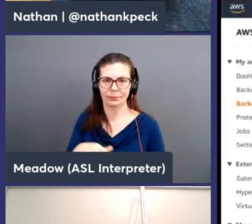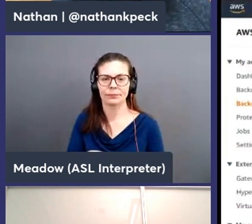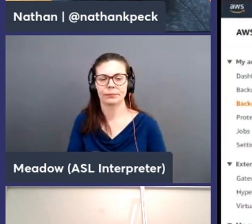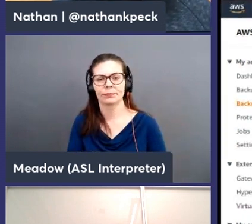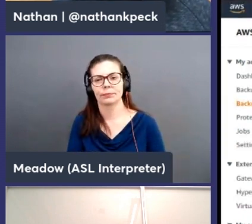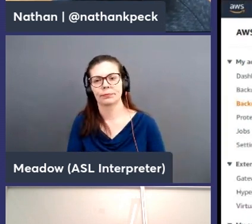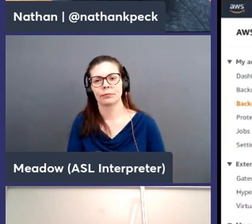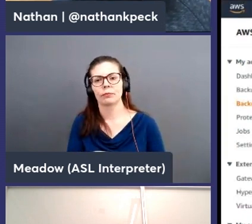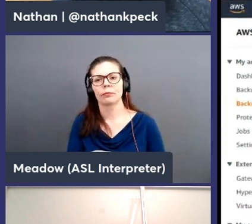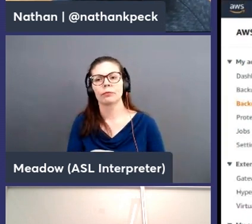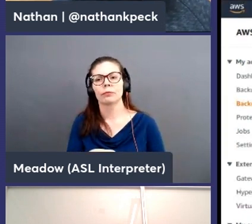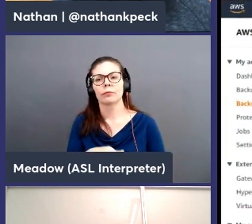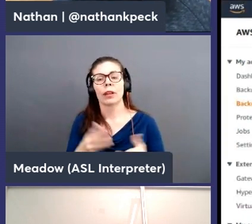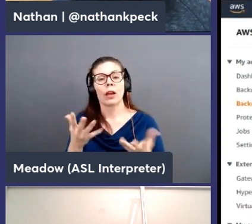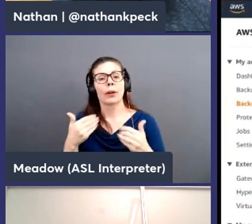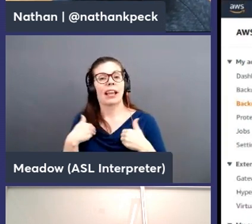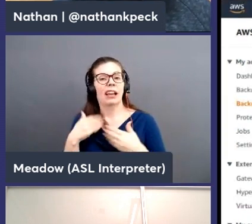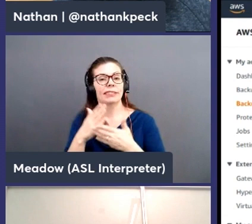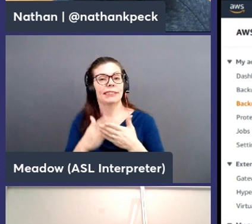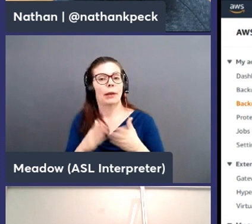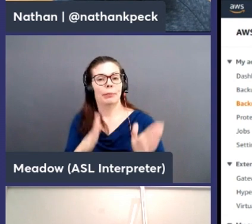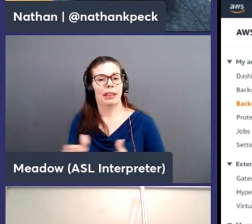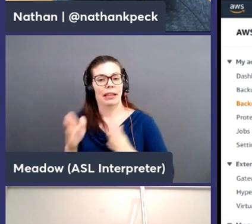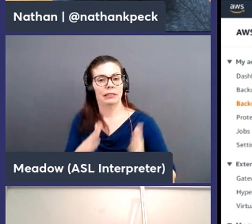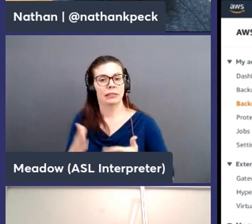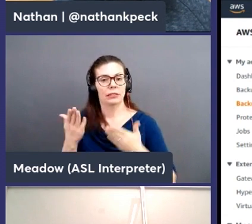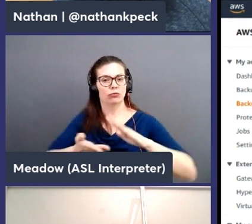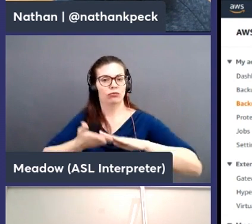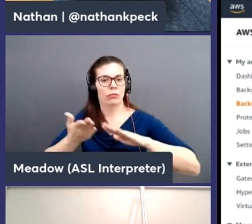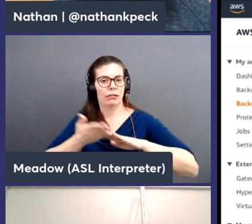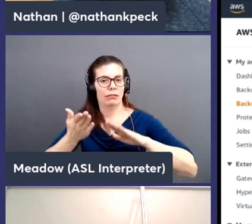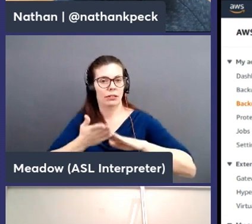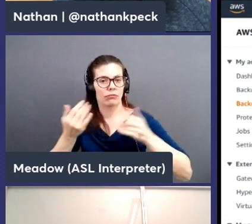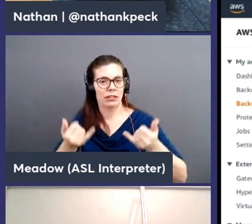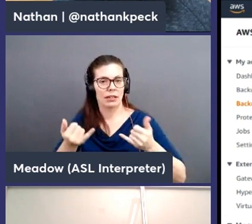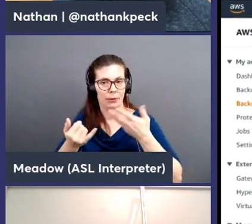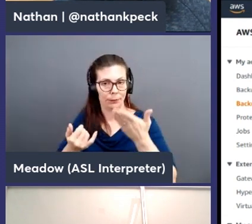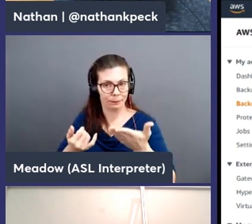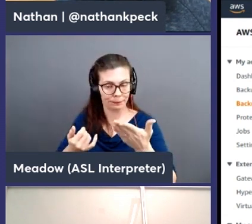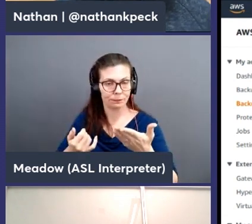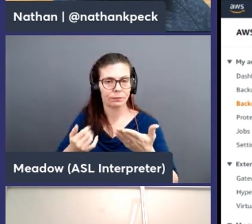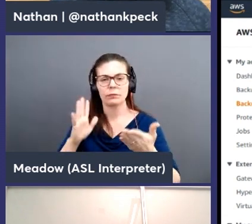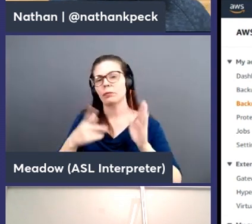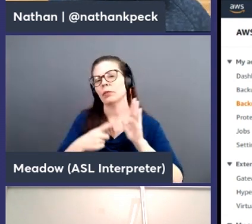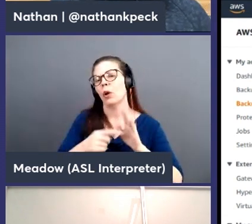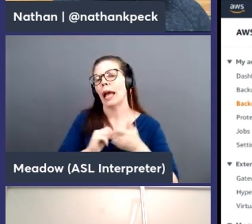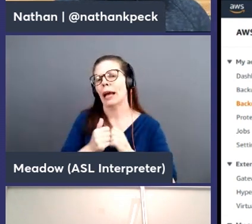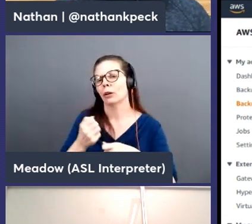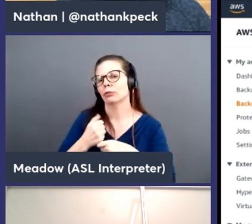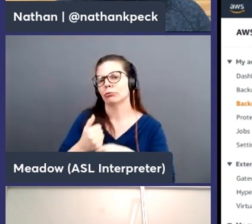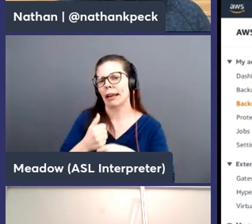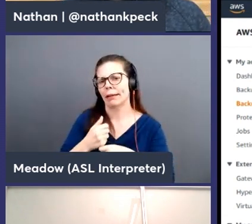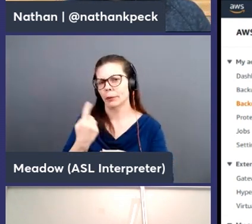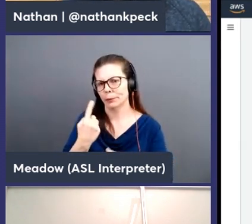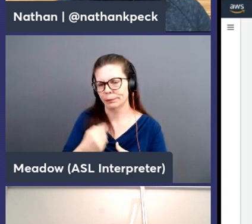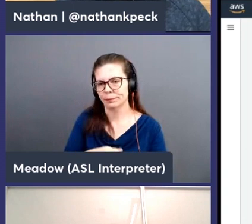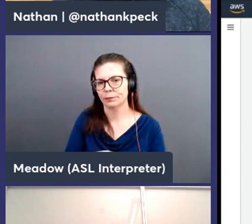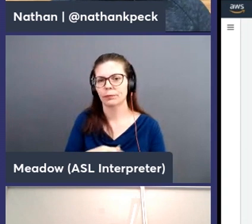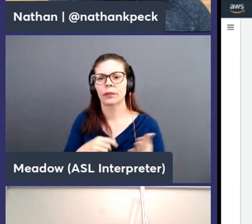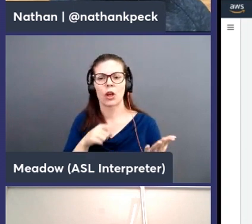So I already have some backup plans that are running on my screen, but I'll show how to create a backup plan. I'll go to create backup plan.